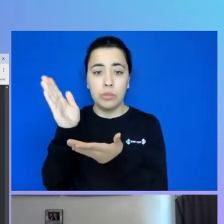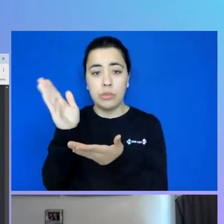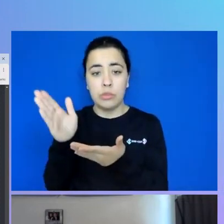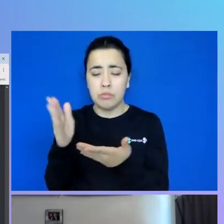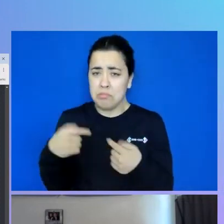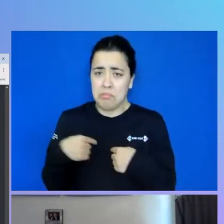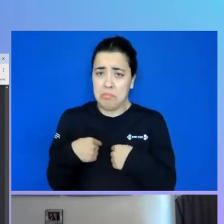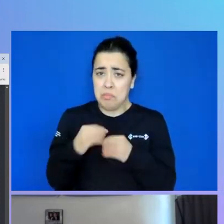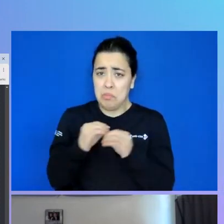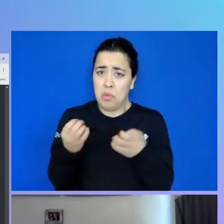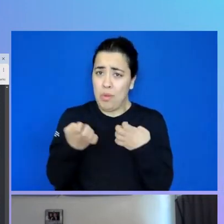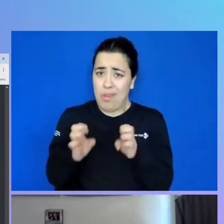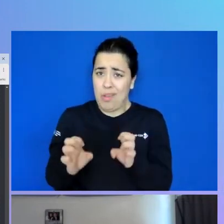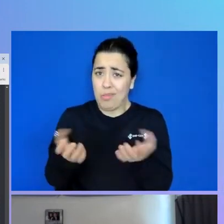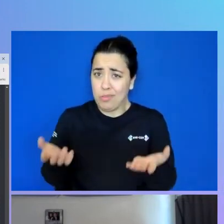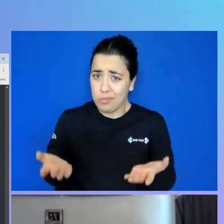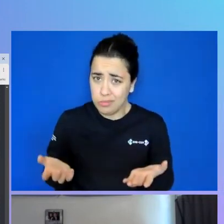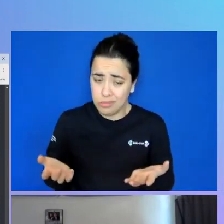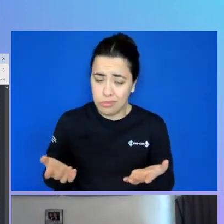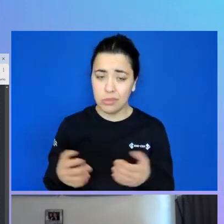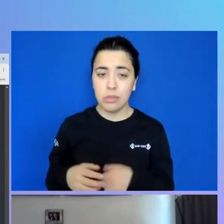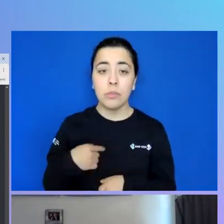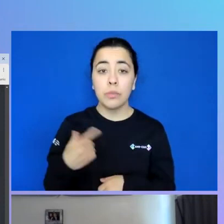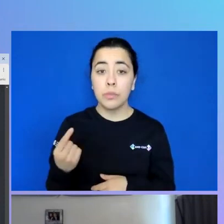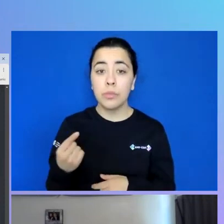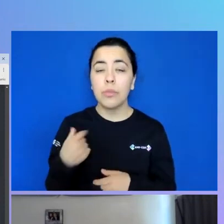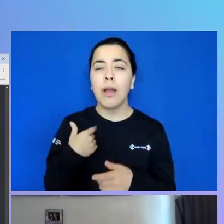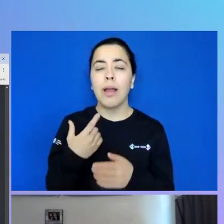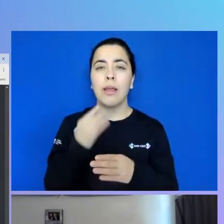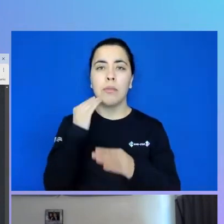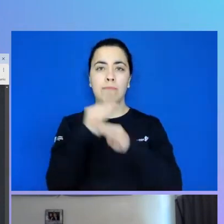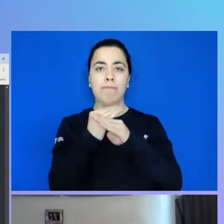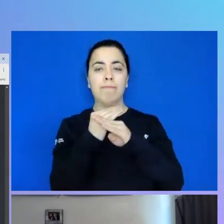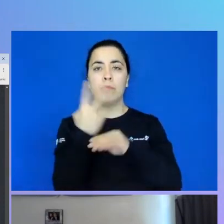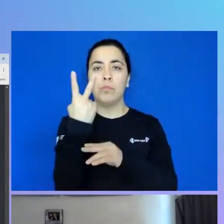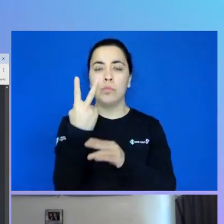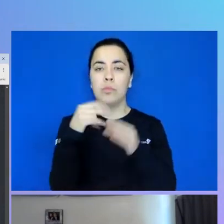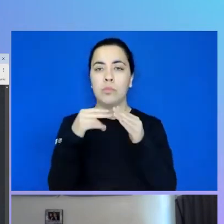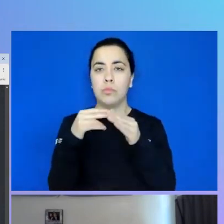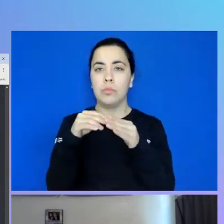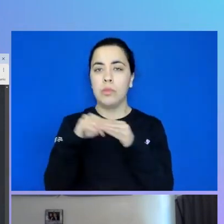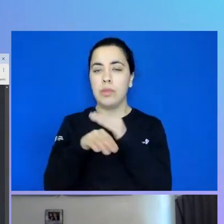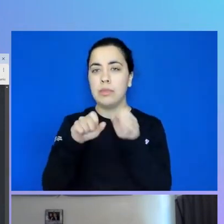have prevented two accessibility issues from from going from my